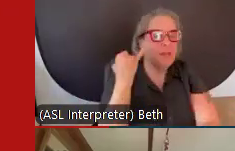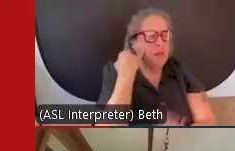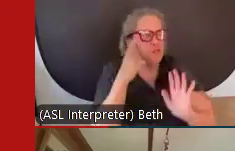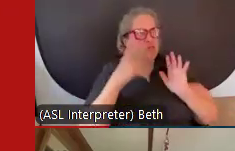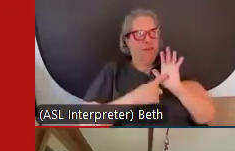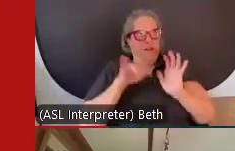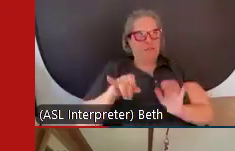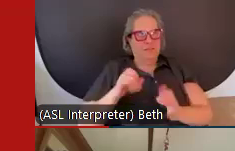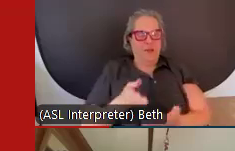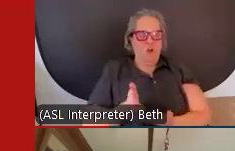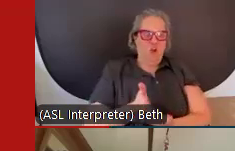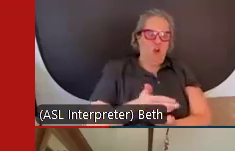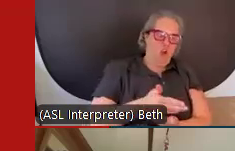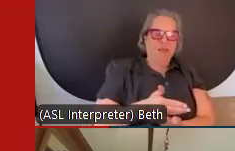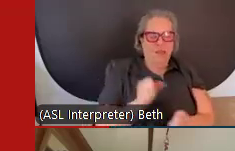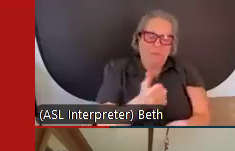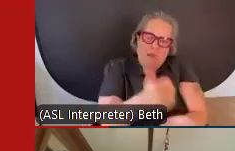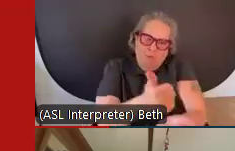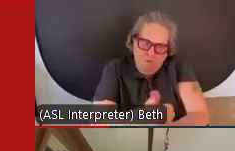Next slide, please.